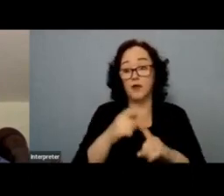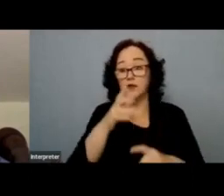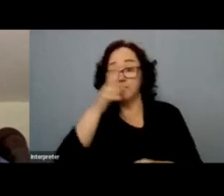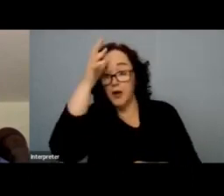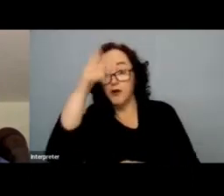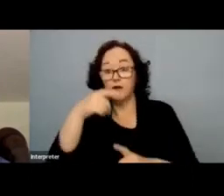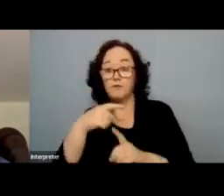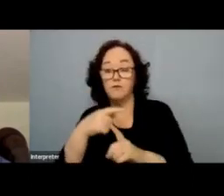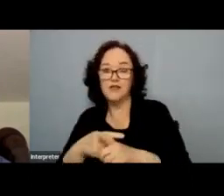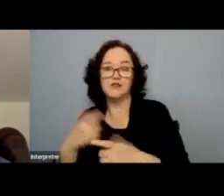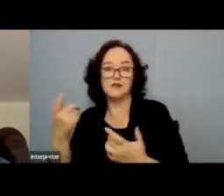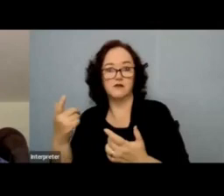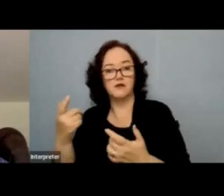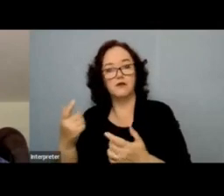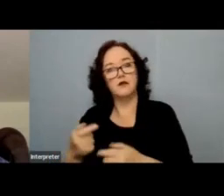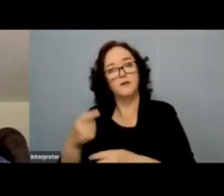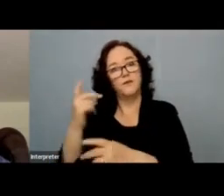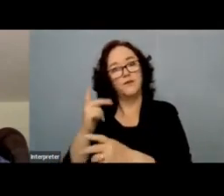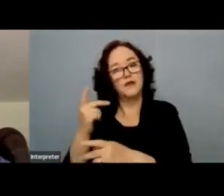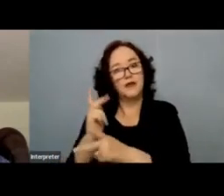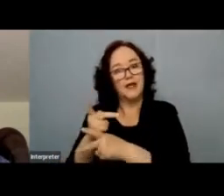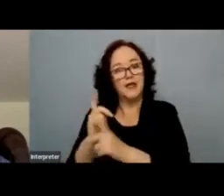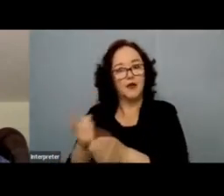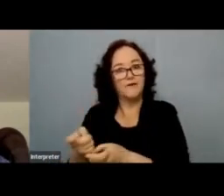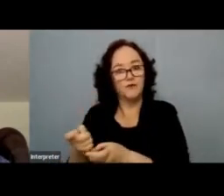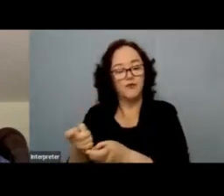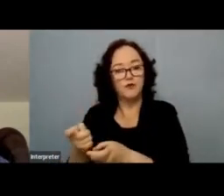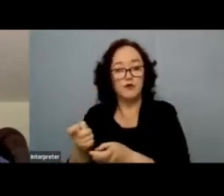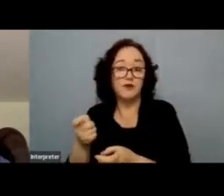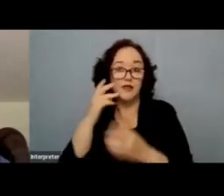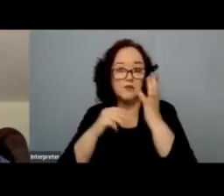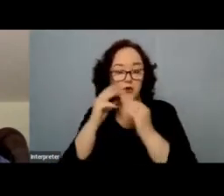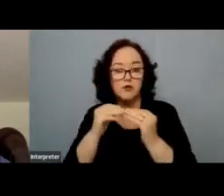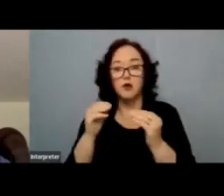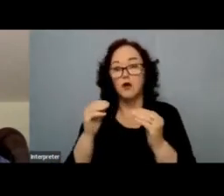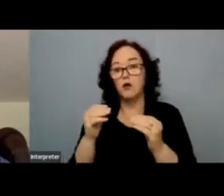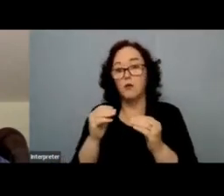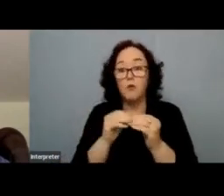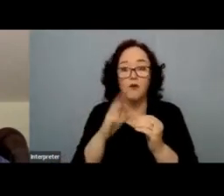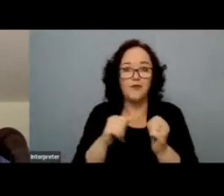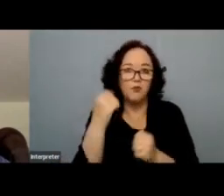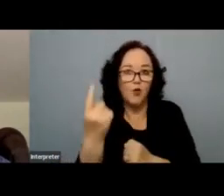child welfare system, who have experienced one or more brain injuries in their lifetime. So